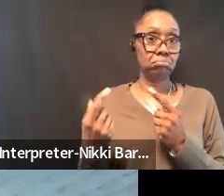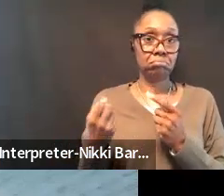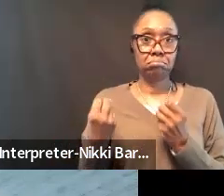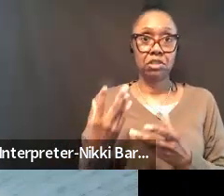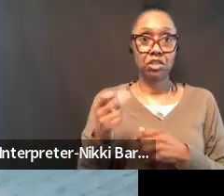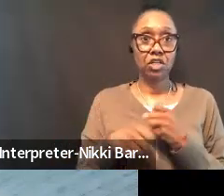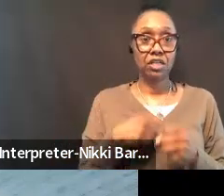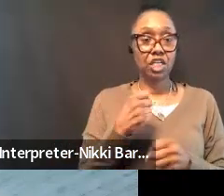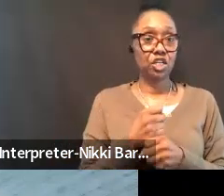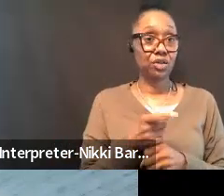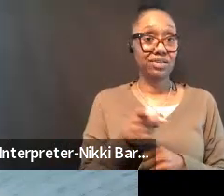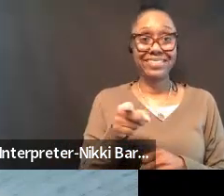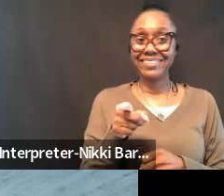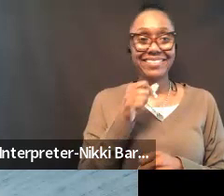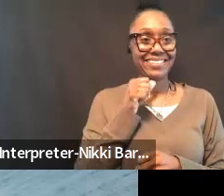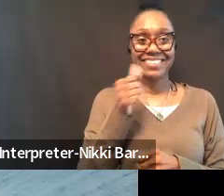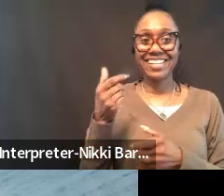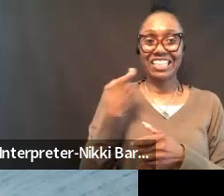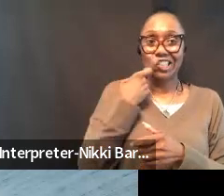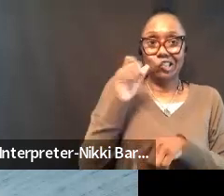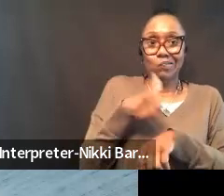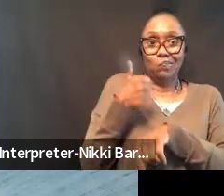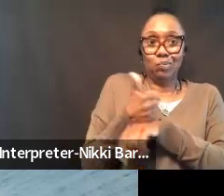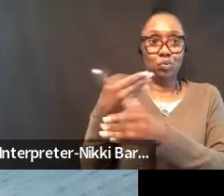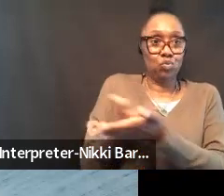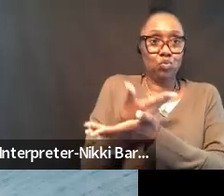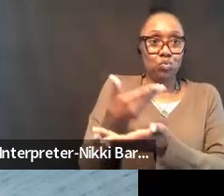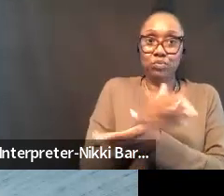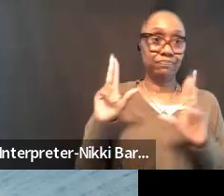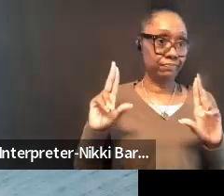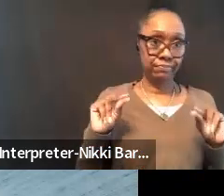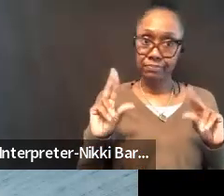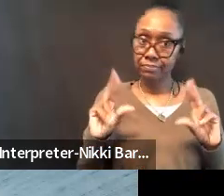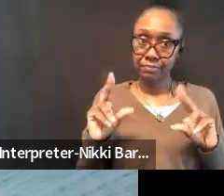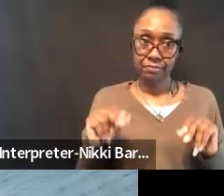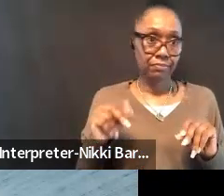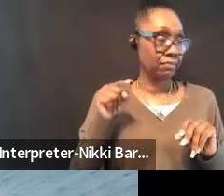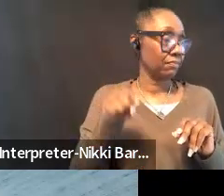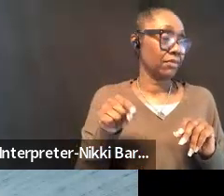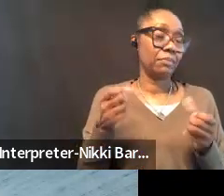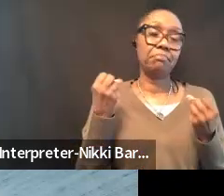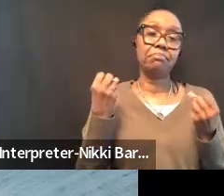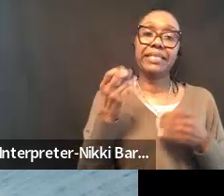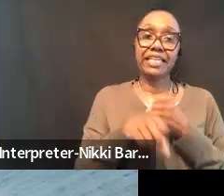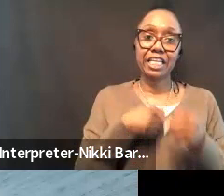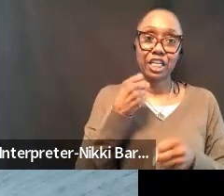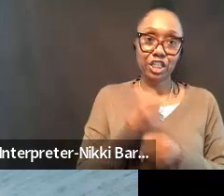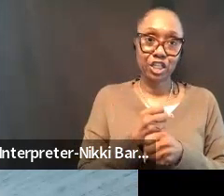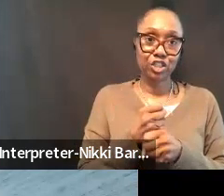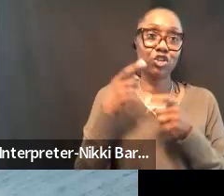It's not a new. Thing. It's always been a part of our consideration process within the IEP process.